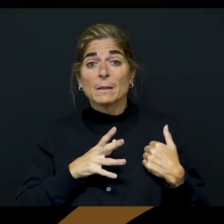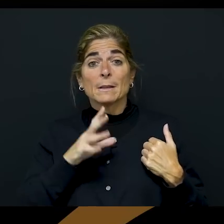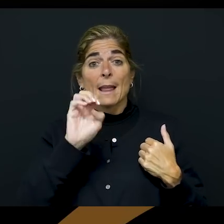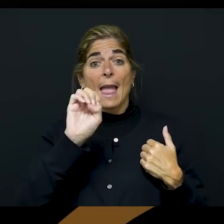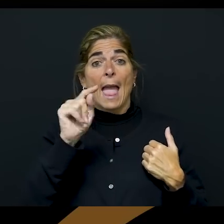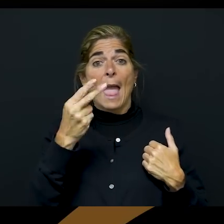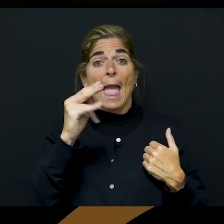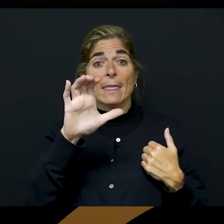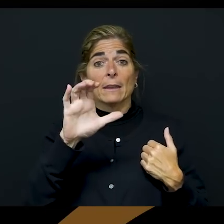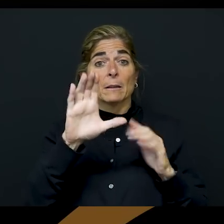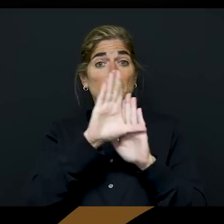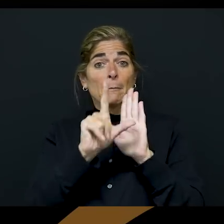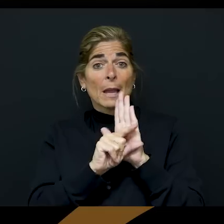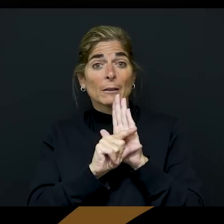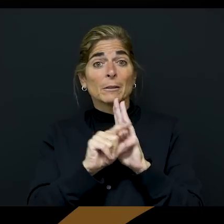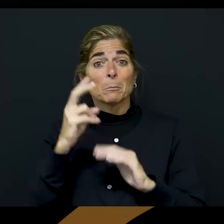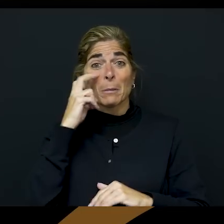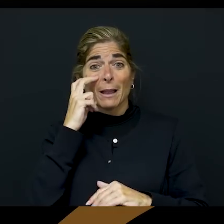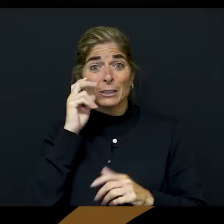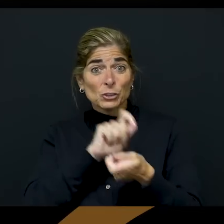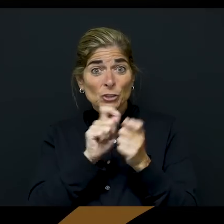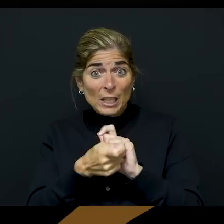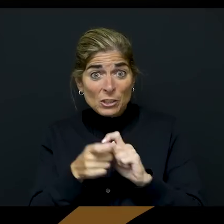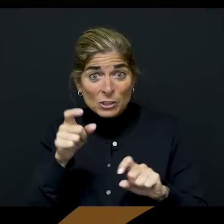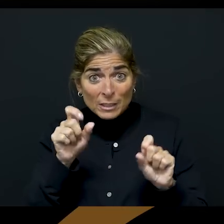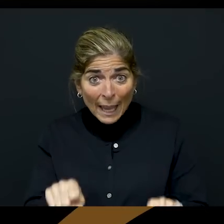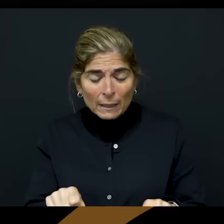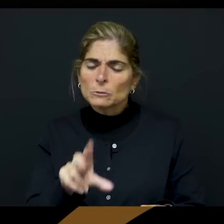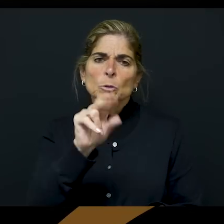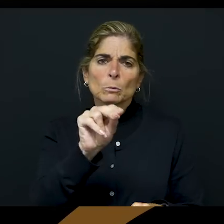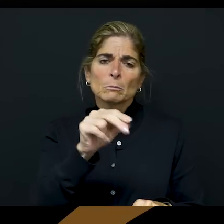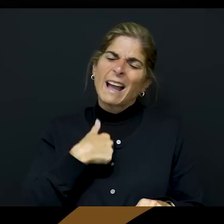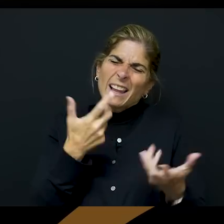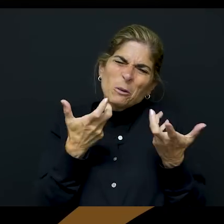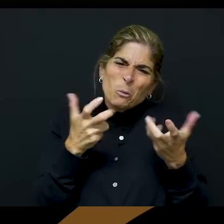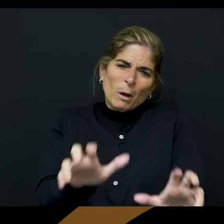a woman, someone from an ethnic minority background, and someone who's blind. Nor would I want to.